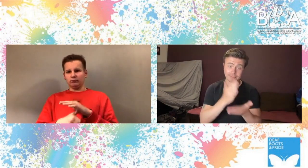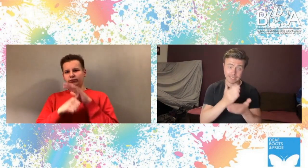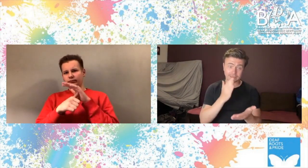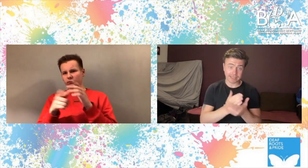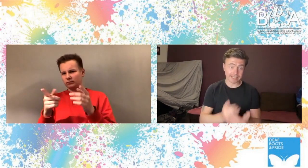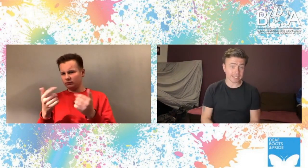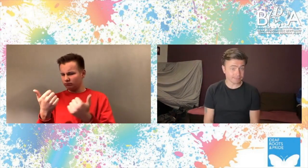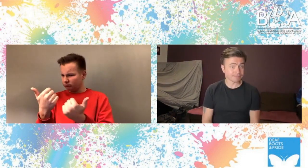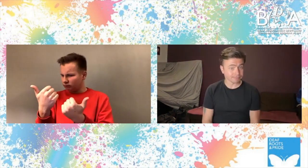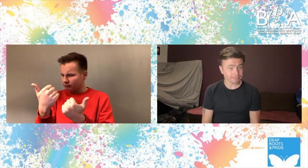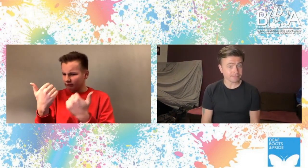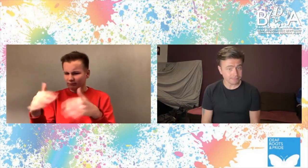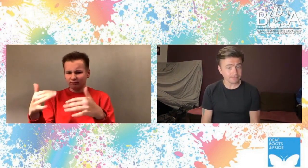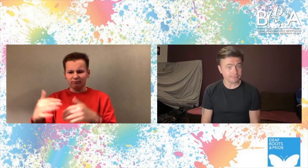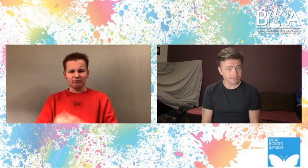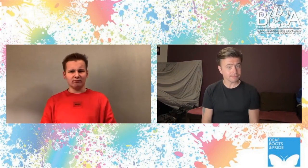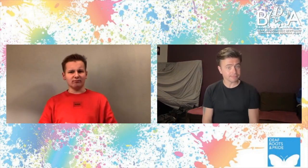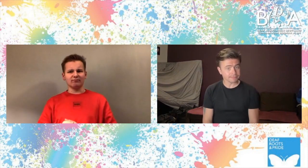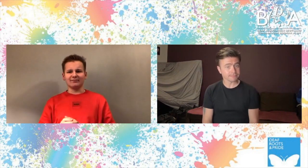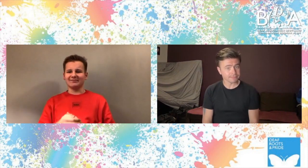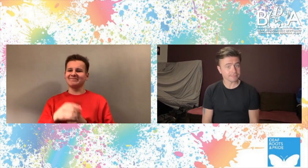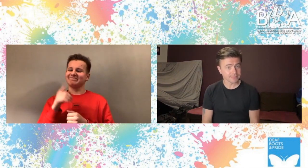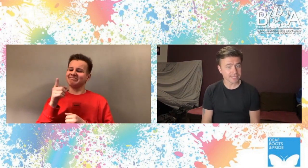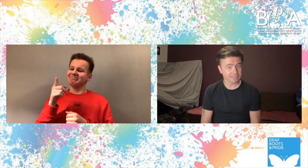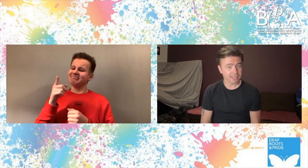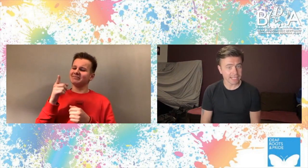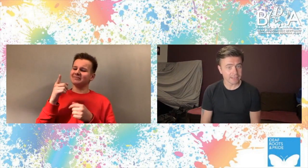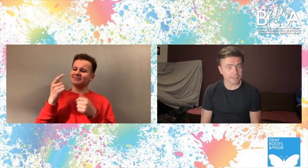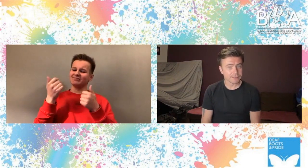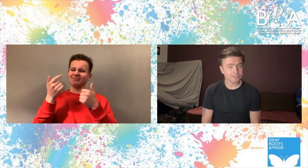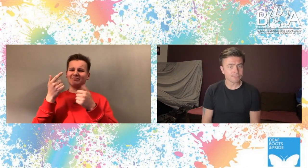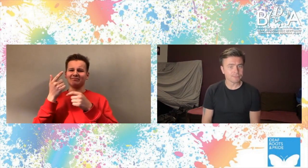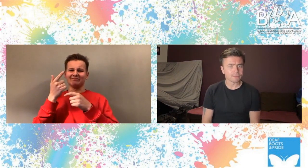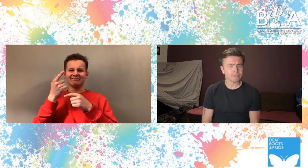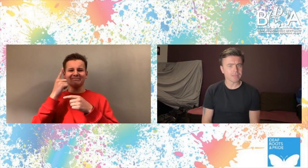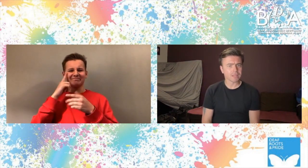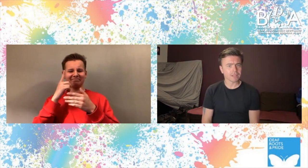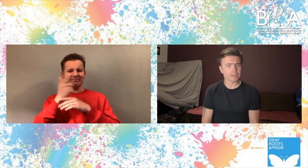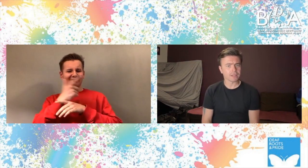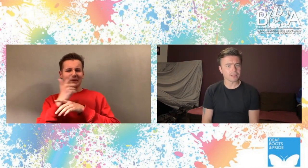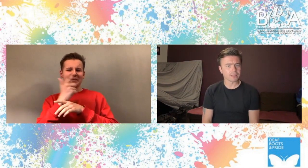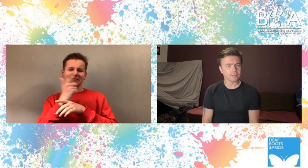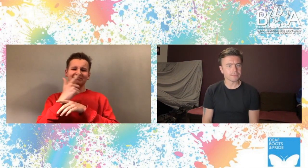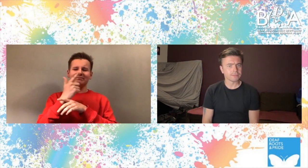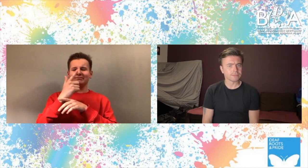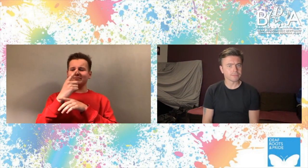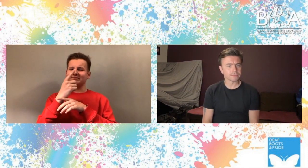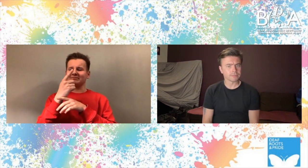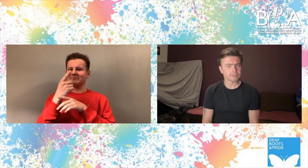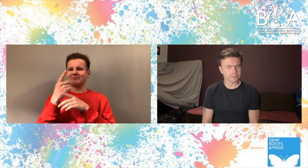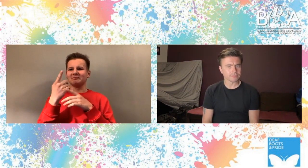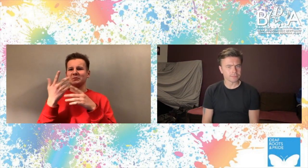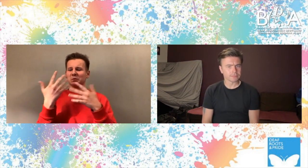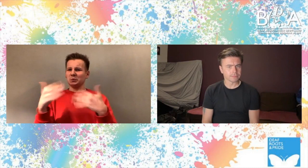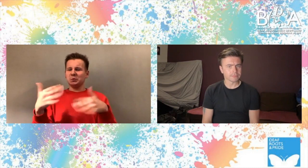I’m really impressed with that, that’s great Will. Can I ask you now about filmmaking?